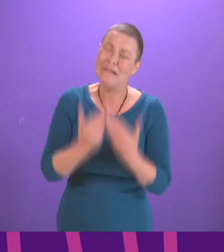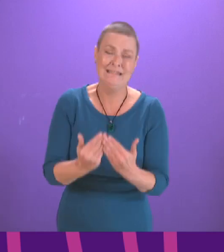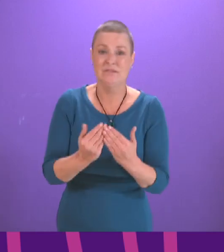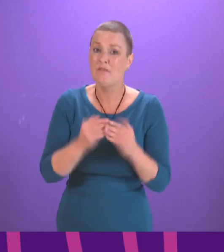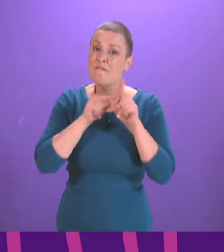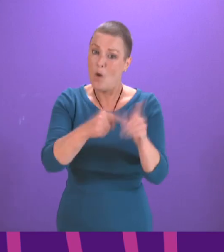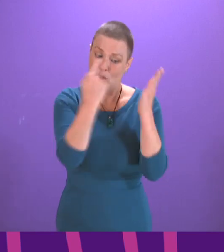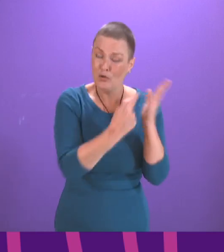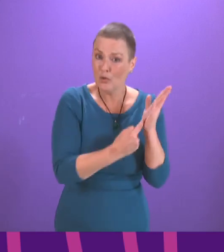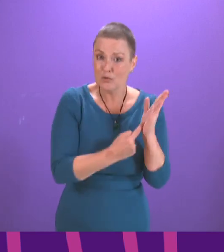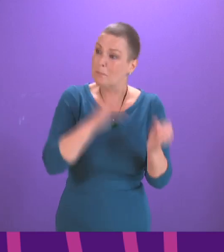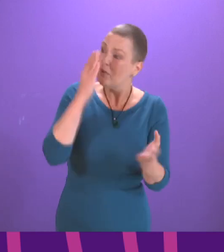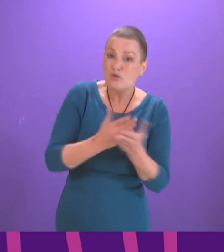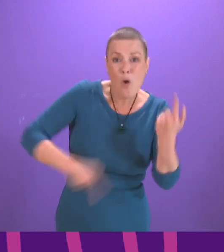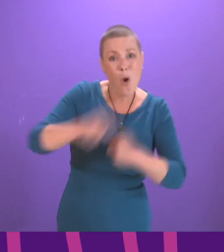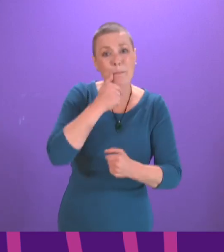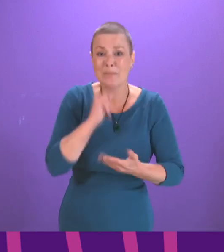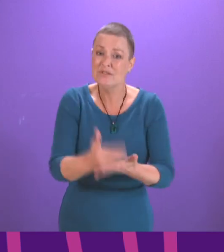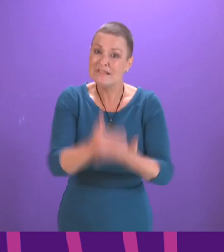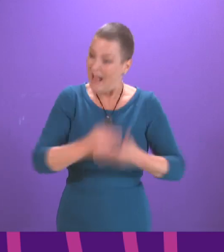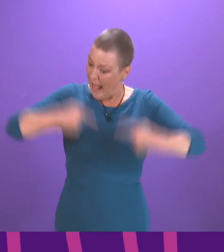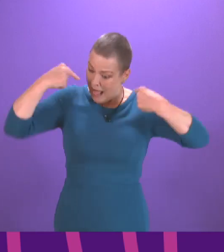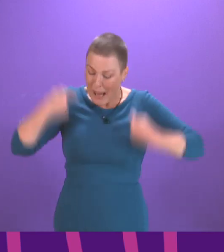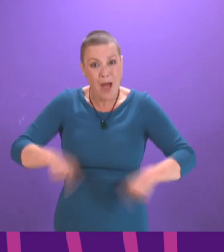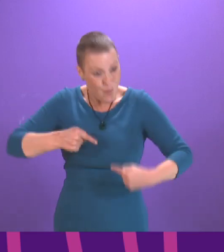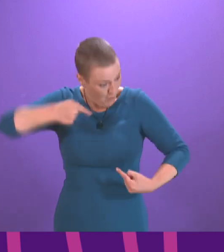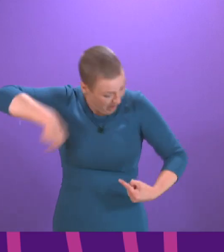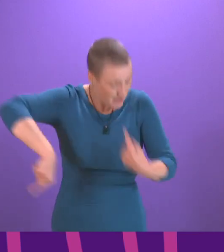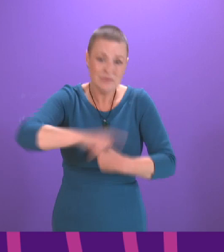with this advice to keep everyone safe and allow us to continue, if possible, with a